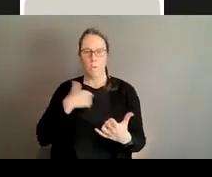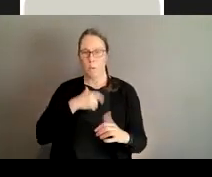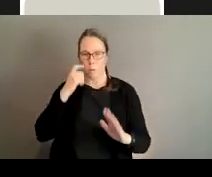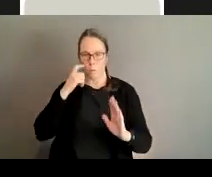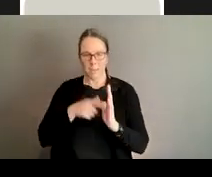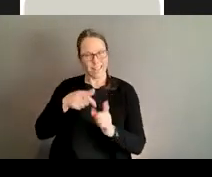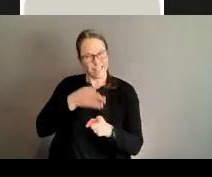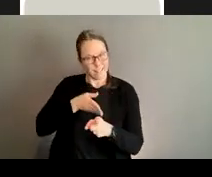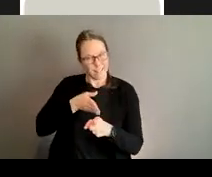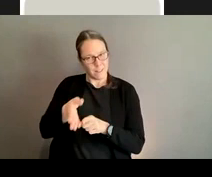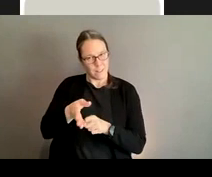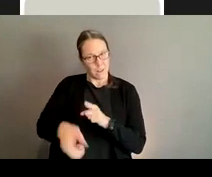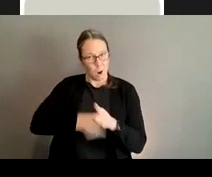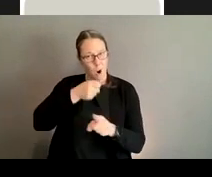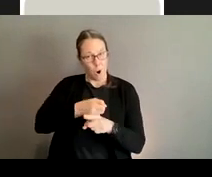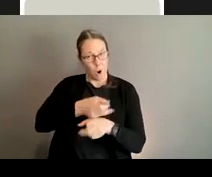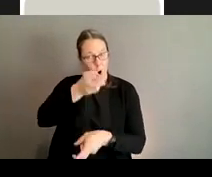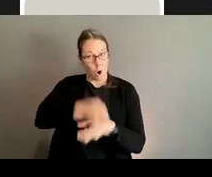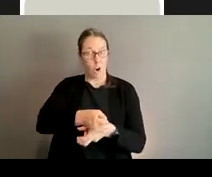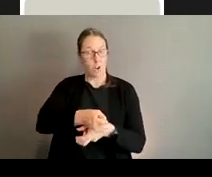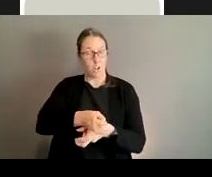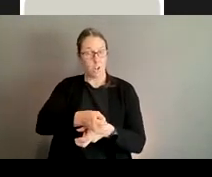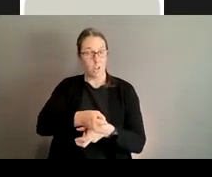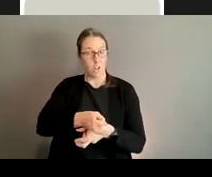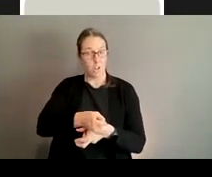has been hit really hard both the cultural